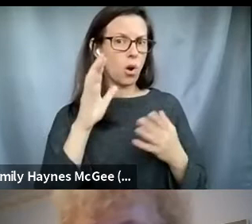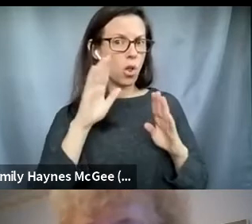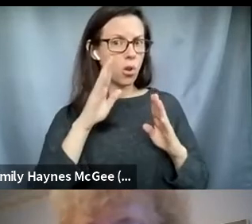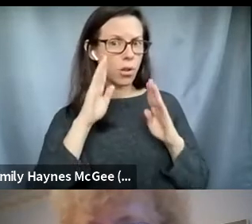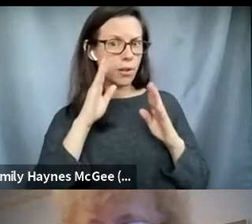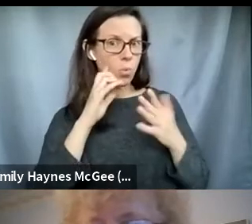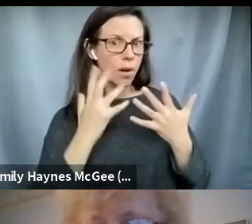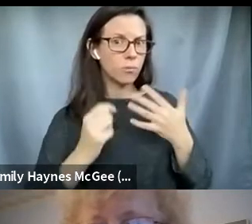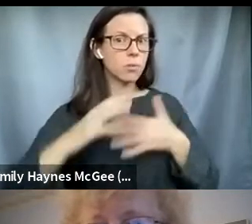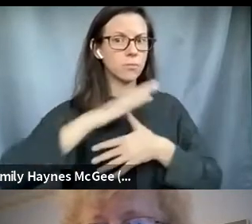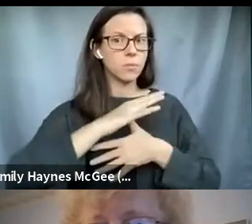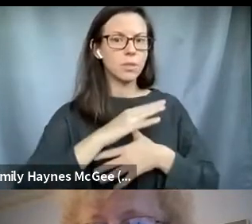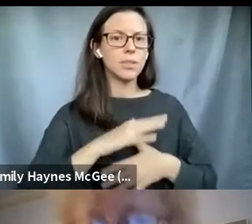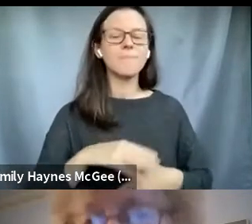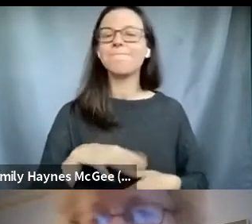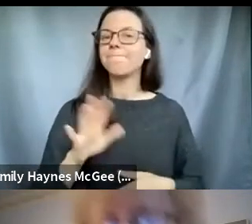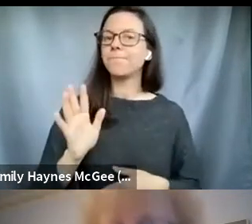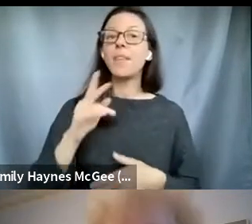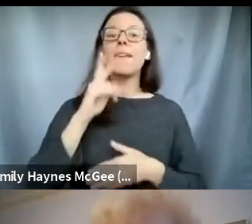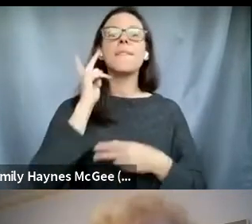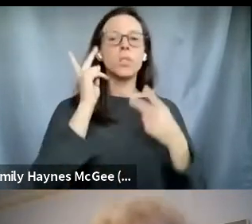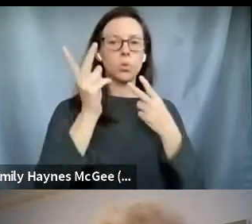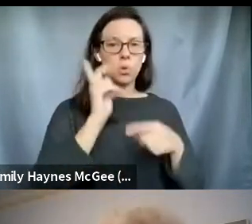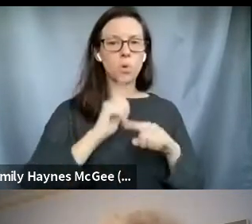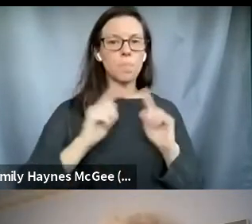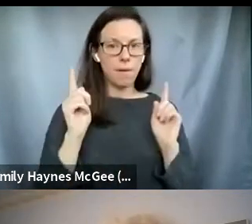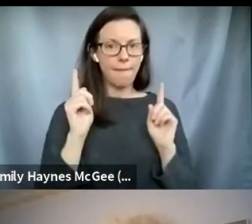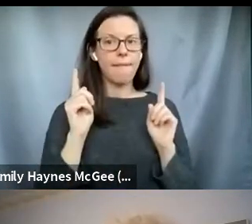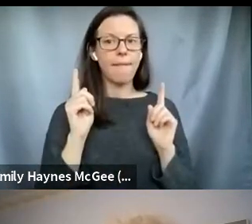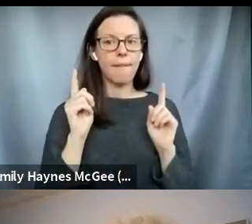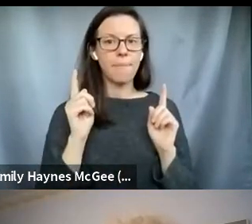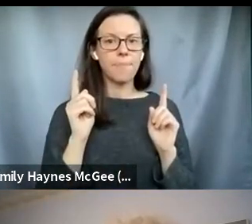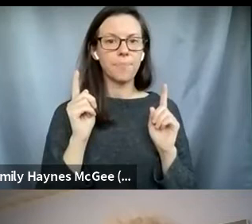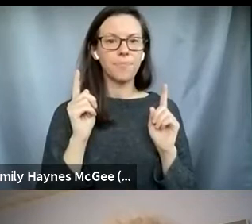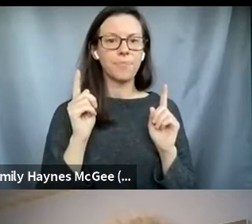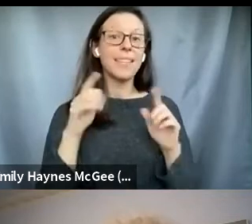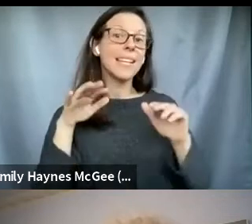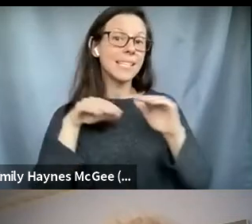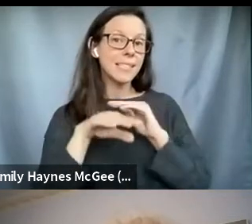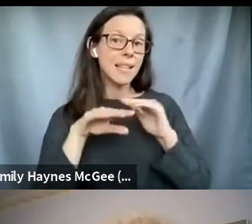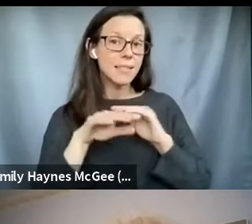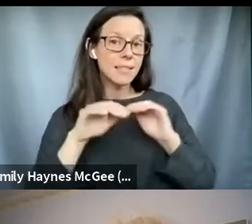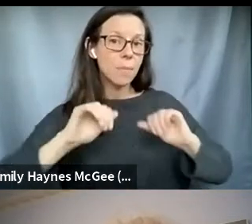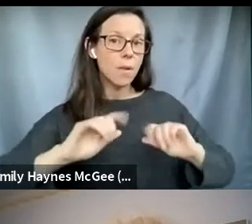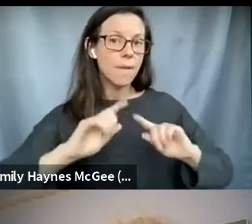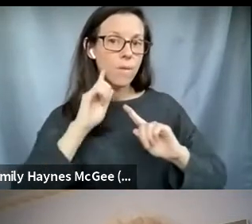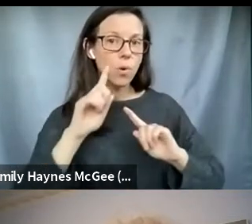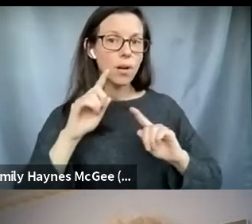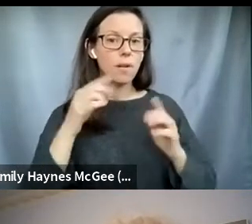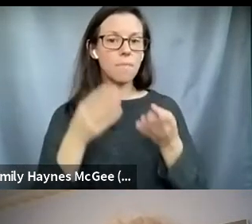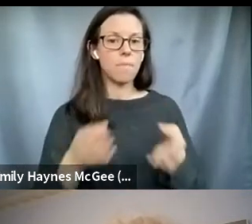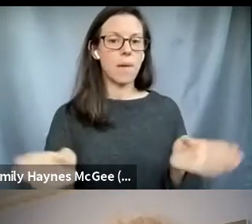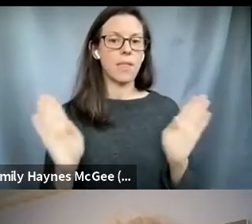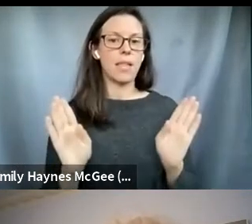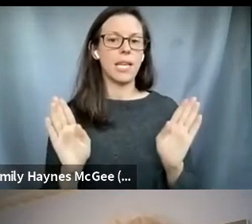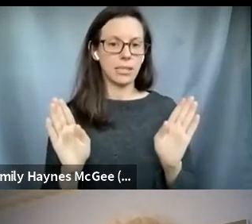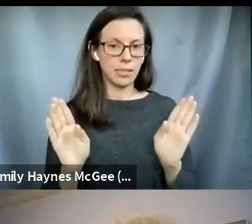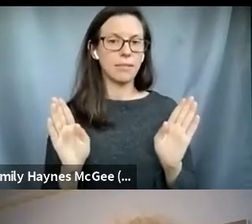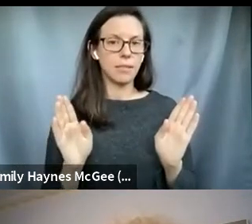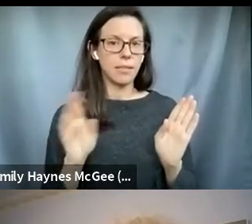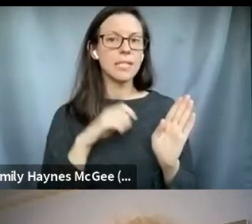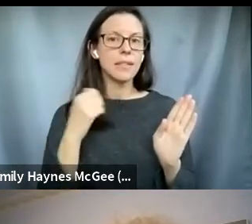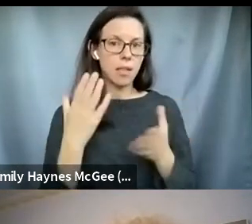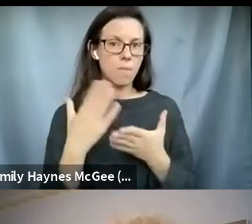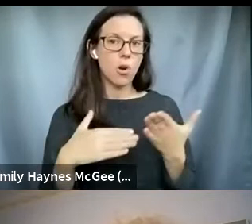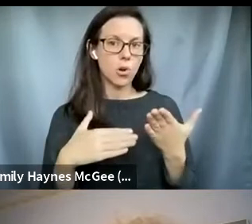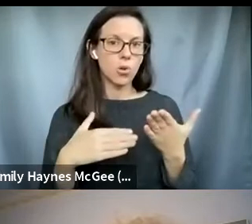it is visual but it also needs to be accessible to the public, that's another requirement.